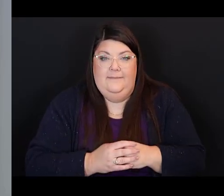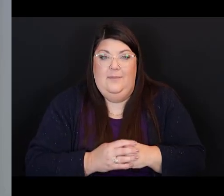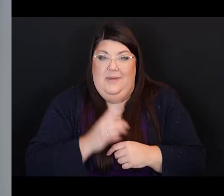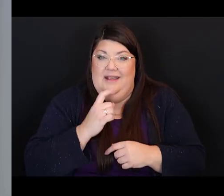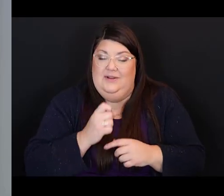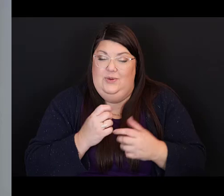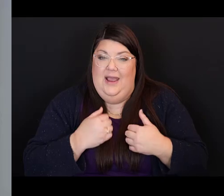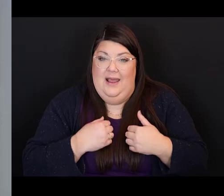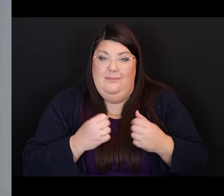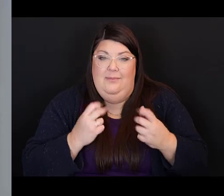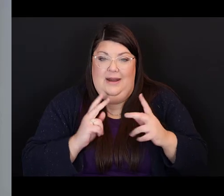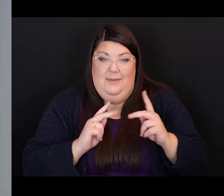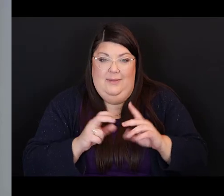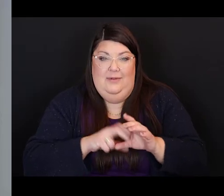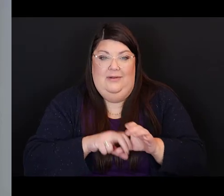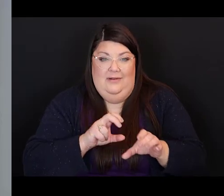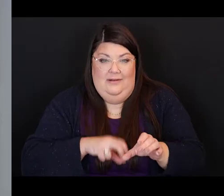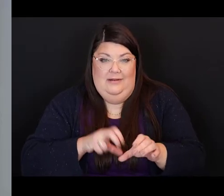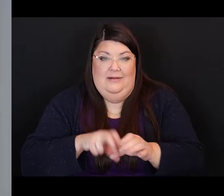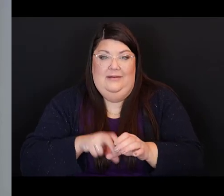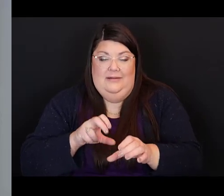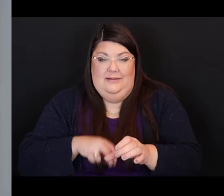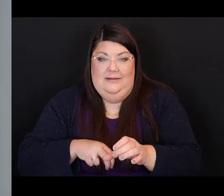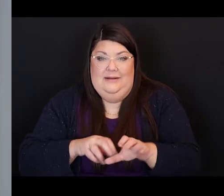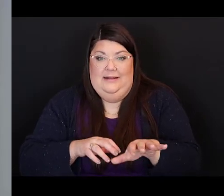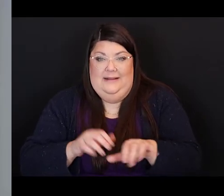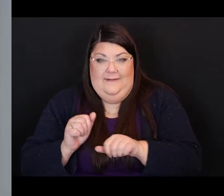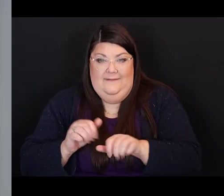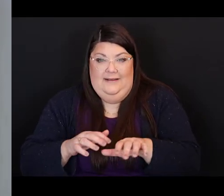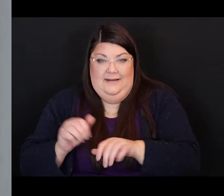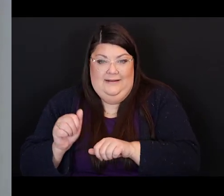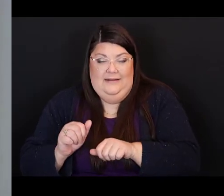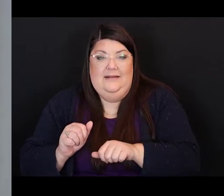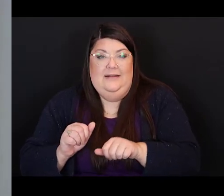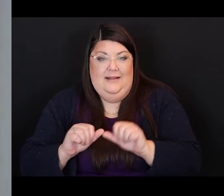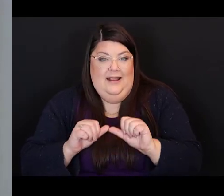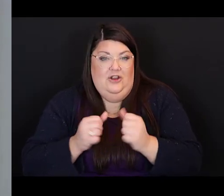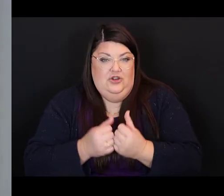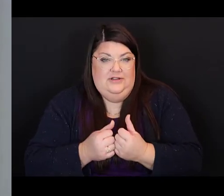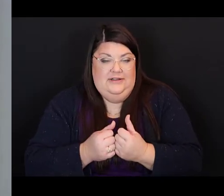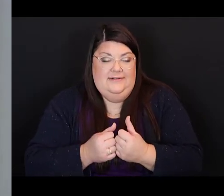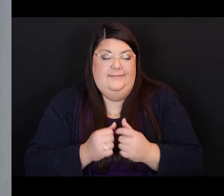we had an attrition problem within State VR agencies. Hopefully we're coming to the other